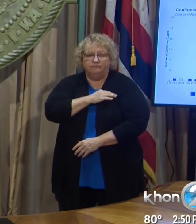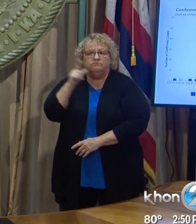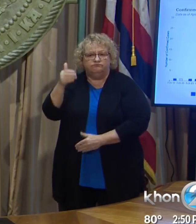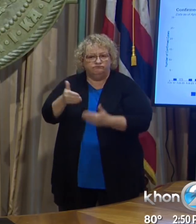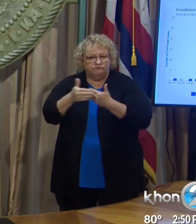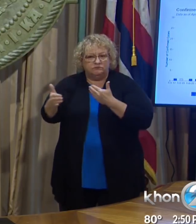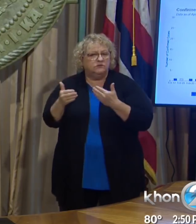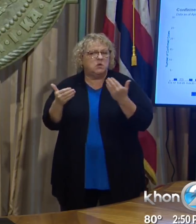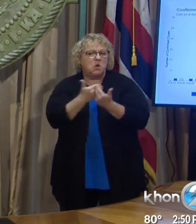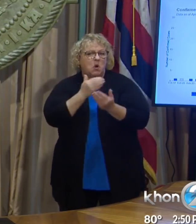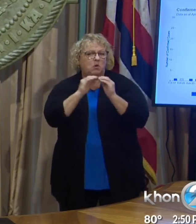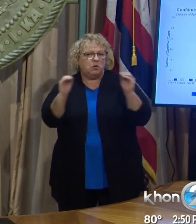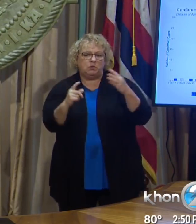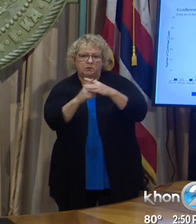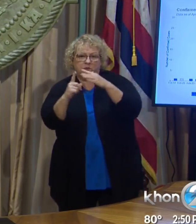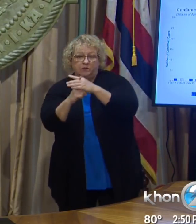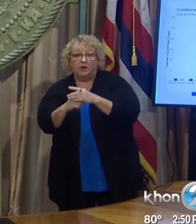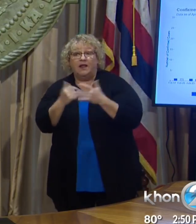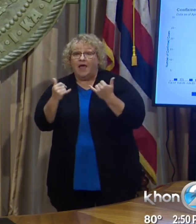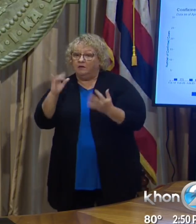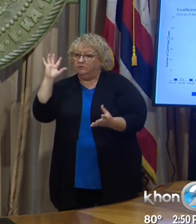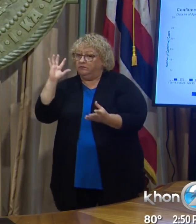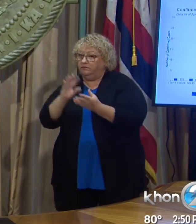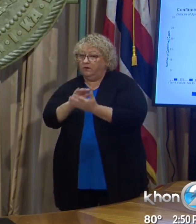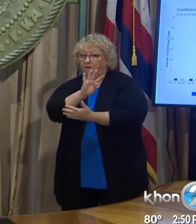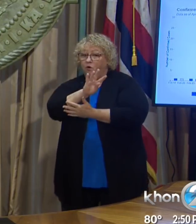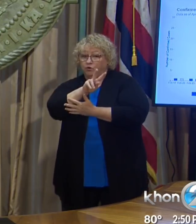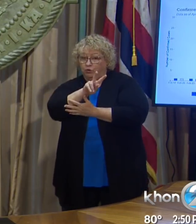THE EMPLOYEES. WHICH OCCURRED ON APRIL 8.